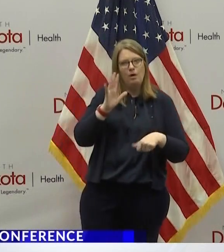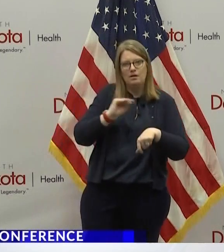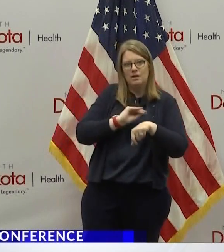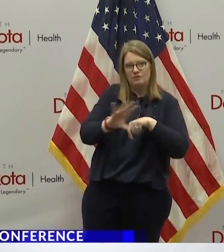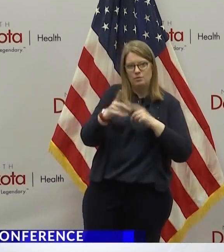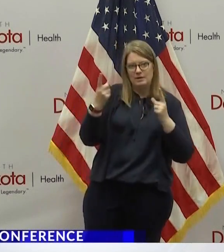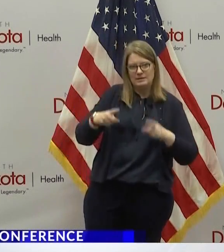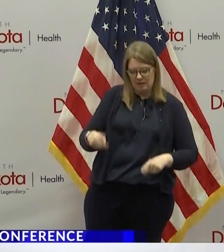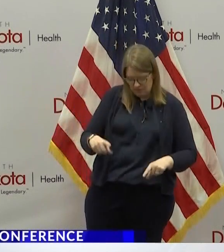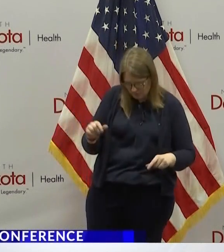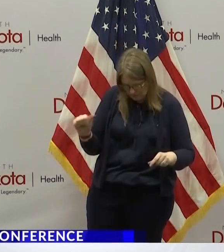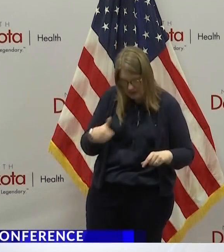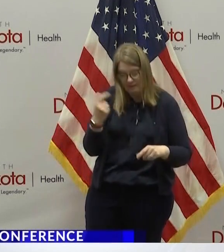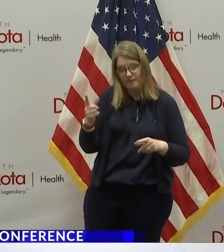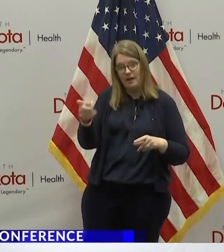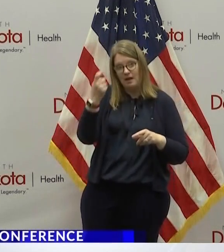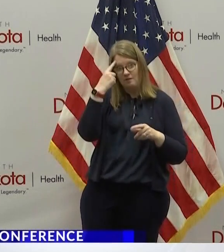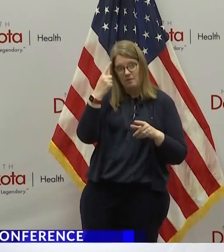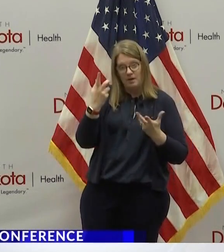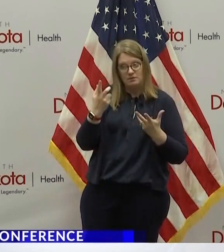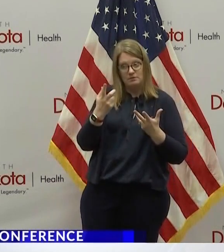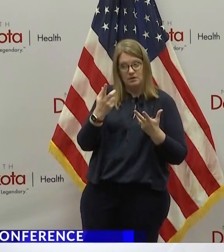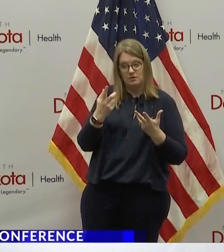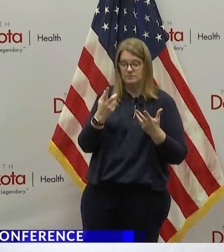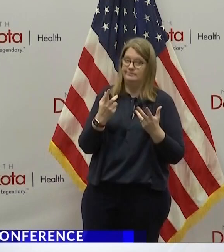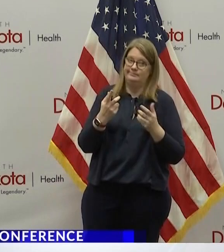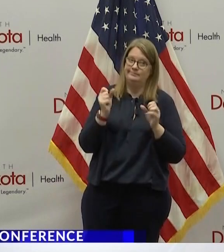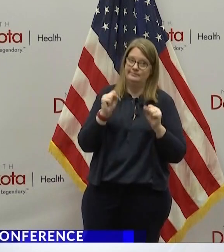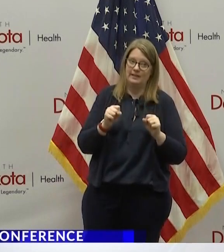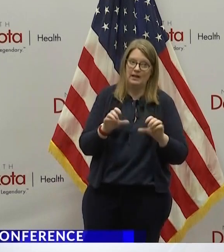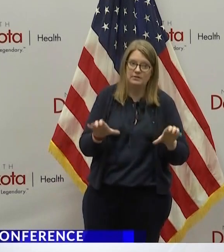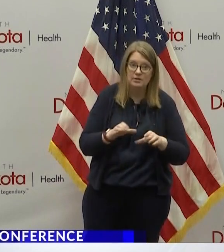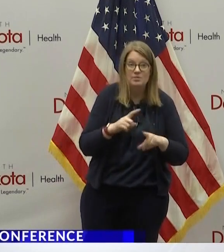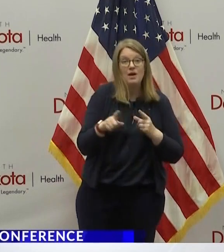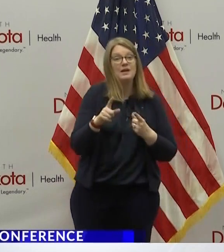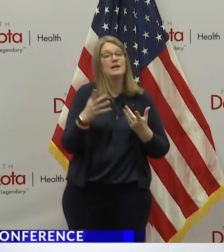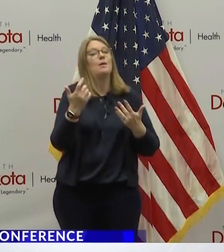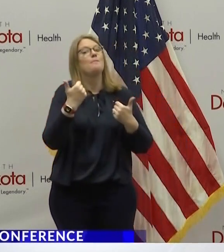ALL OF THOSE PERSONAL DECISIONS ARE GOING TO HAVE A BIGGER